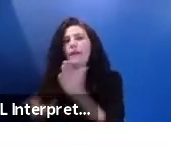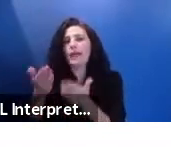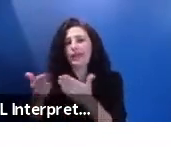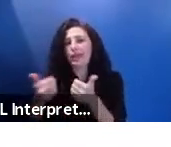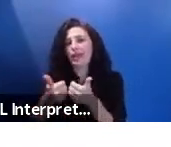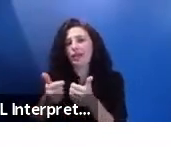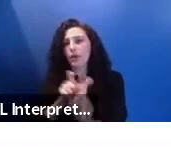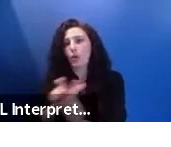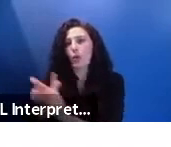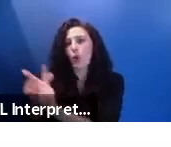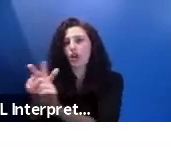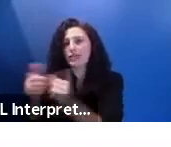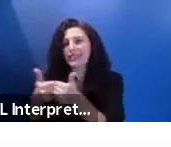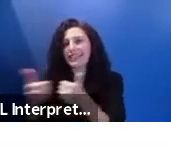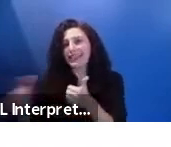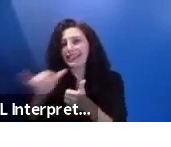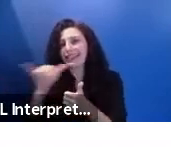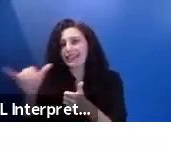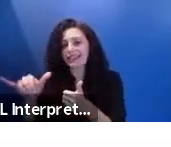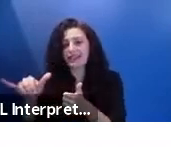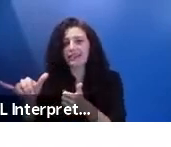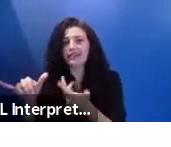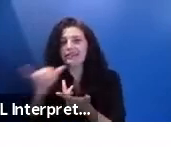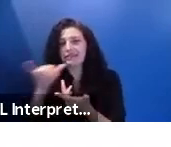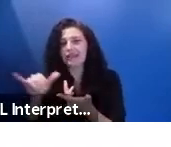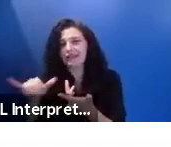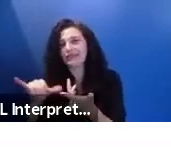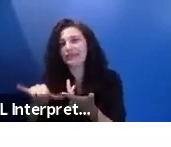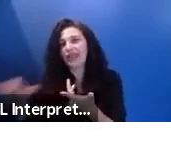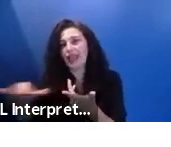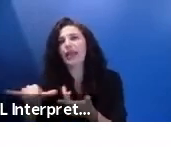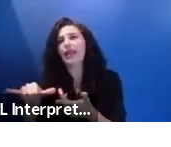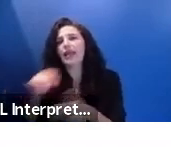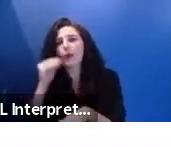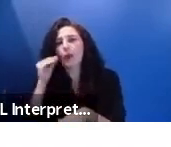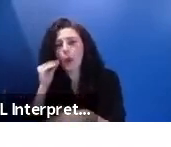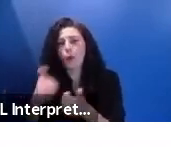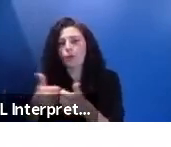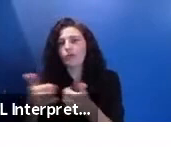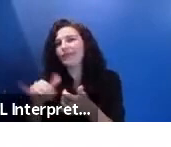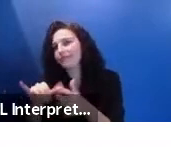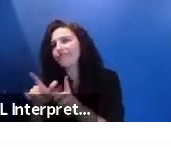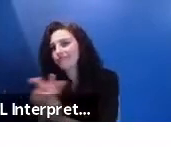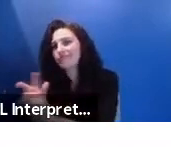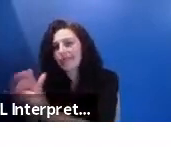By quarantining, we mean taking those wardrobe items and leaving them unused and untouched for a sufficient period of time to assure that